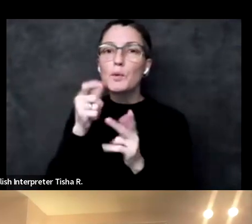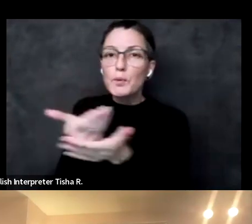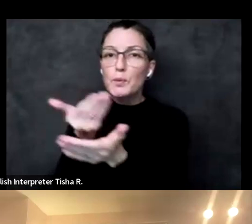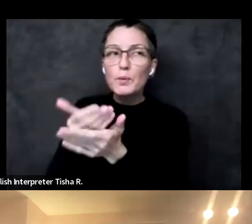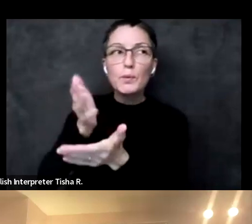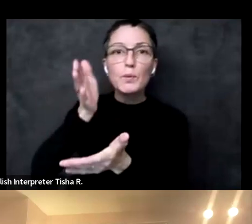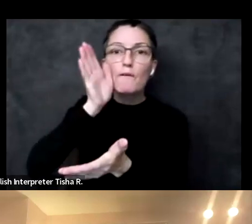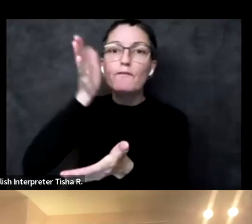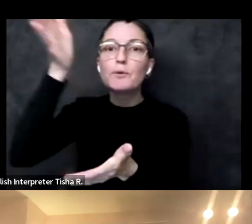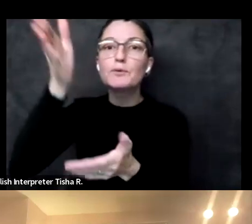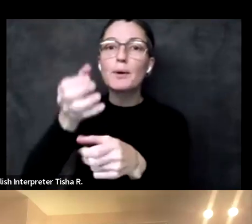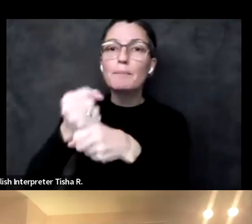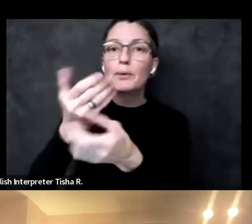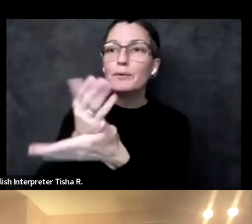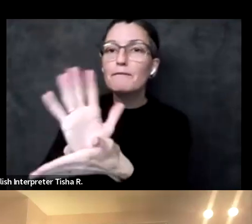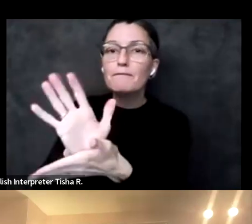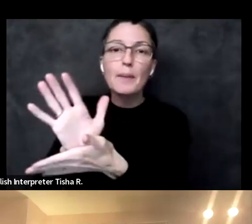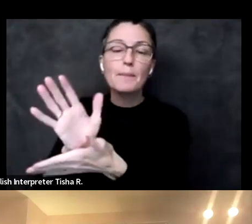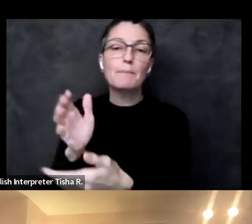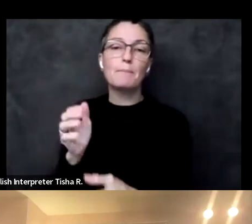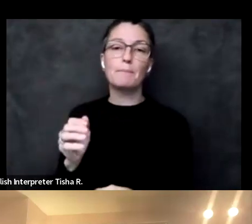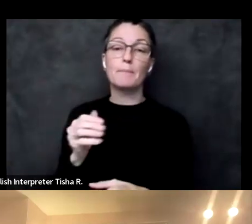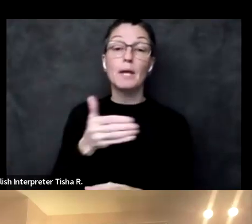the best piece of advice I got, for a script I was writing